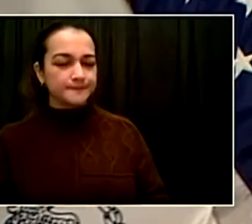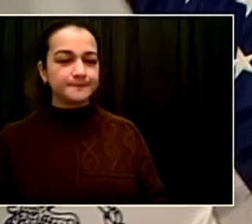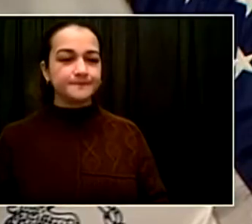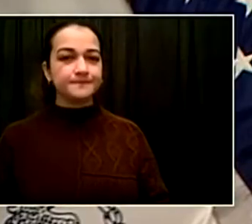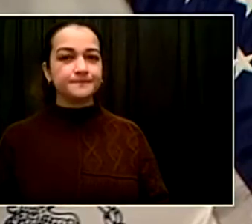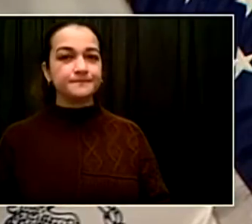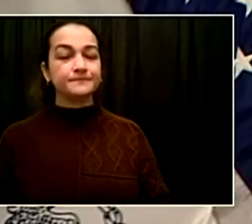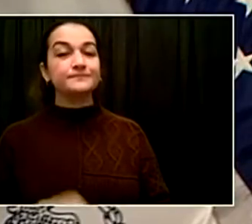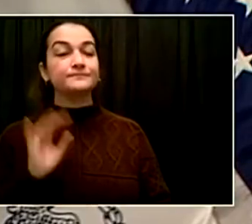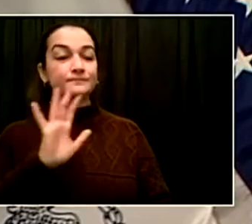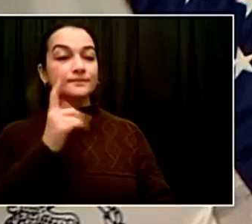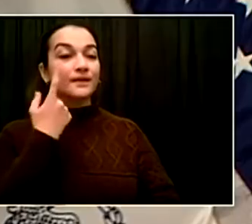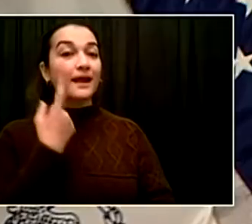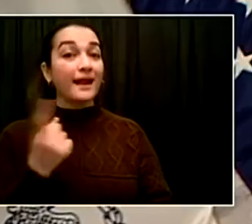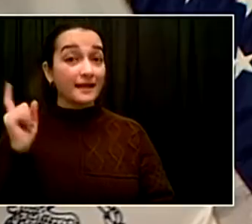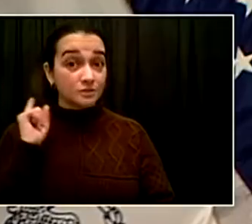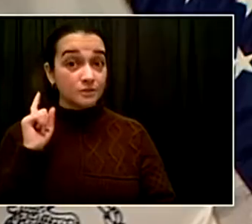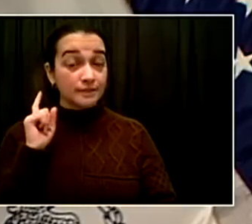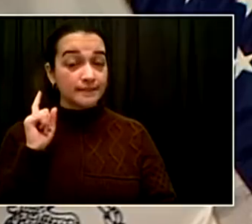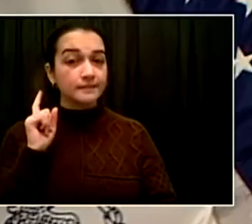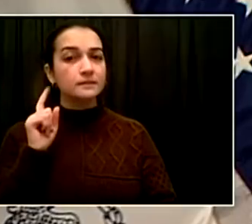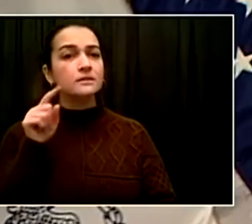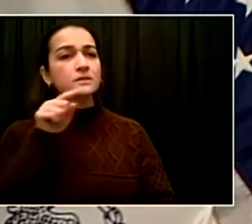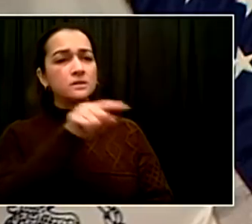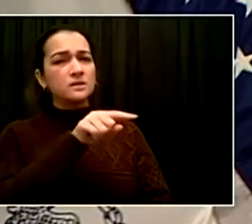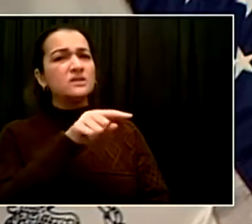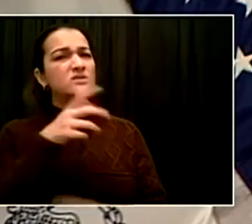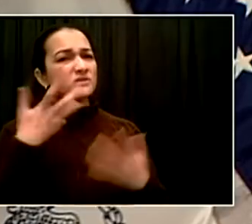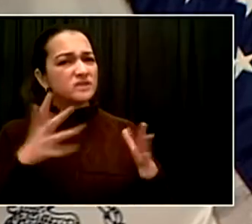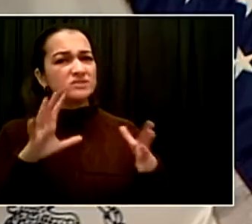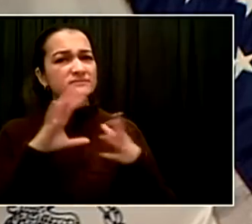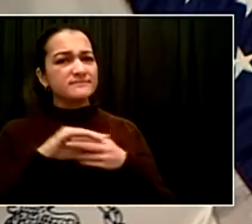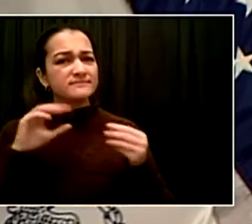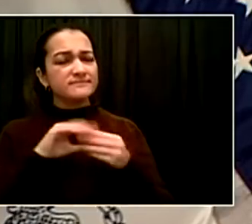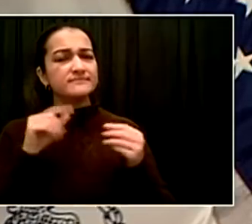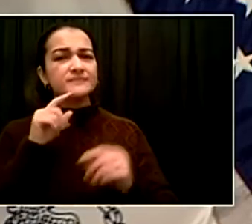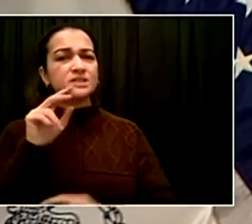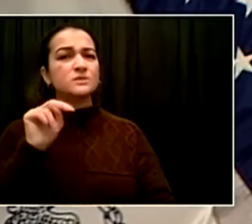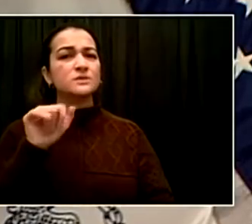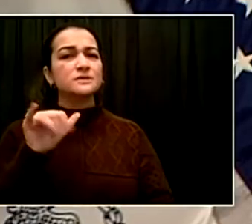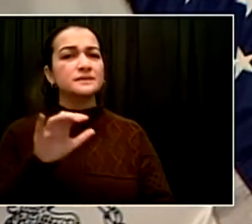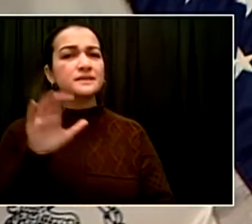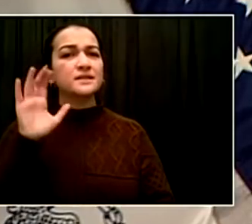I WANT TO CLARIFY SOMETHING BECAUSEI BELIEVE, LAST WEEK OR